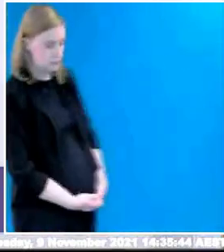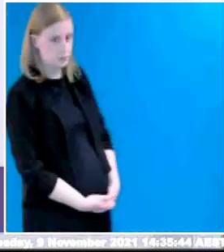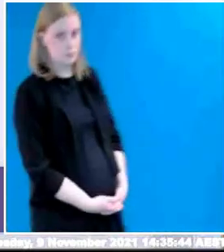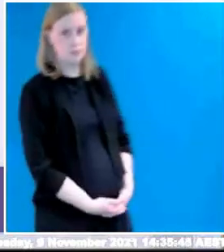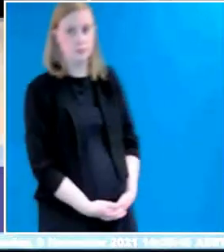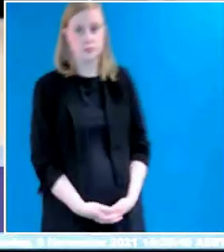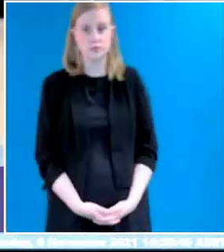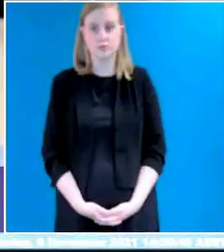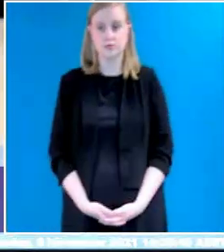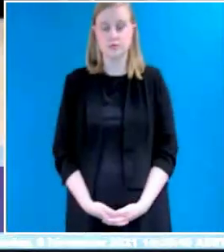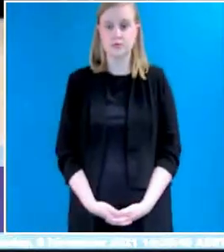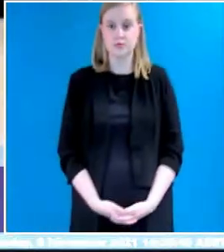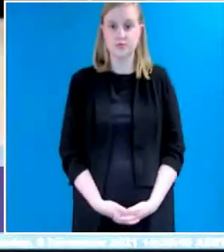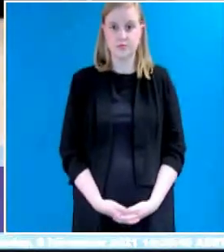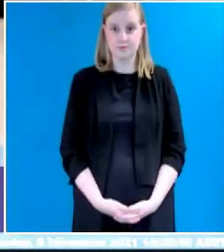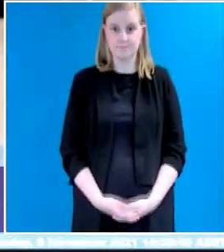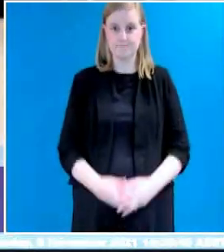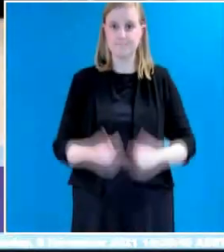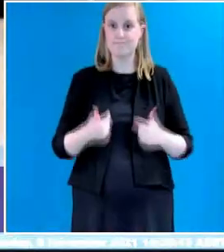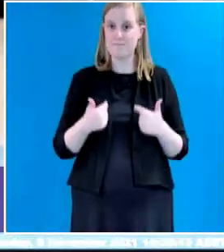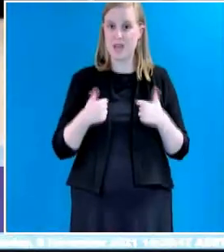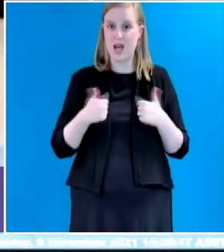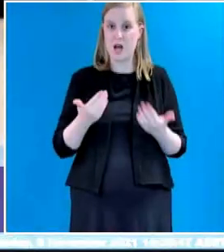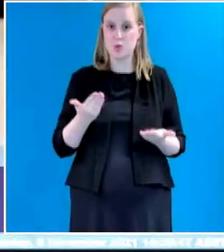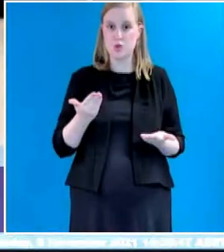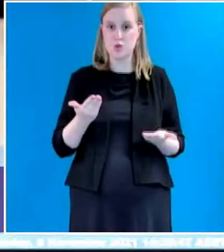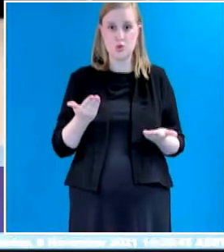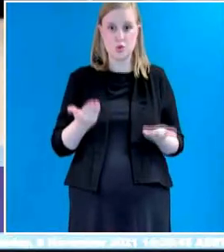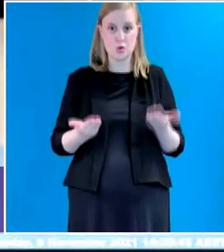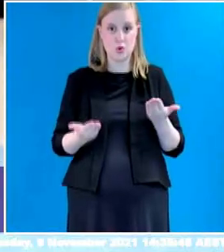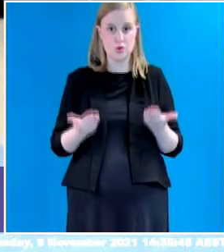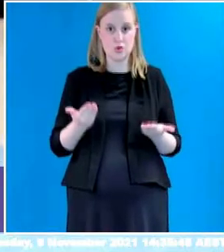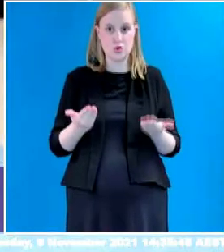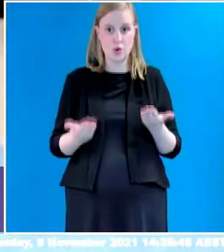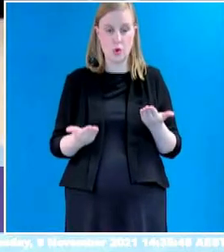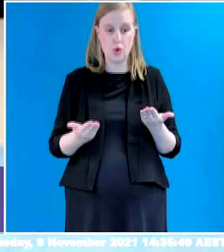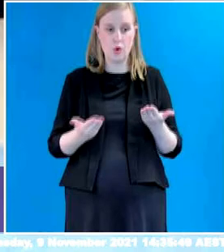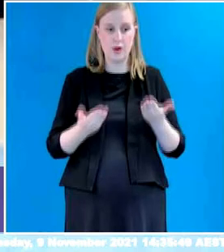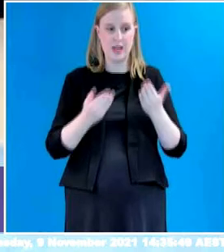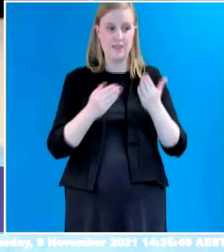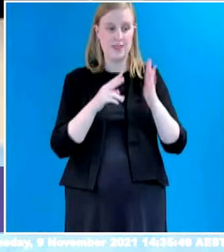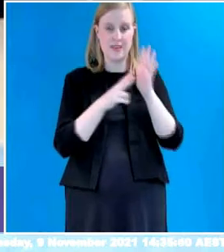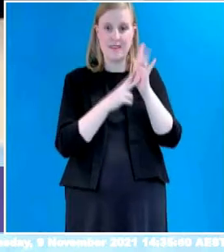I'm not certain the Vienna Convention on the Law of Treaties would answer this question.